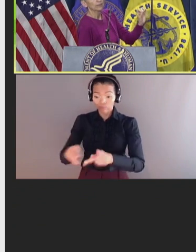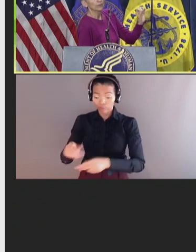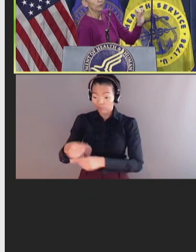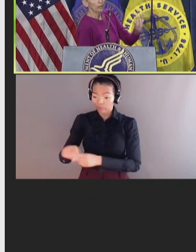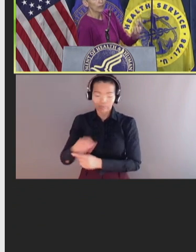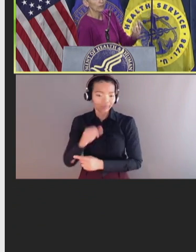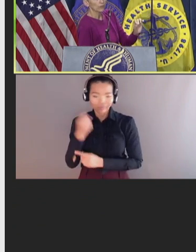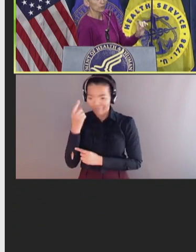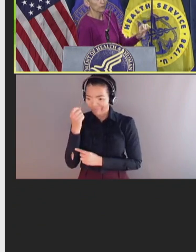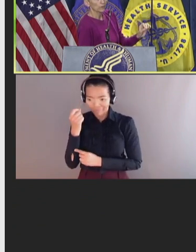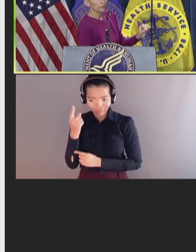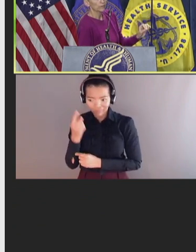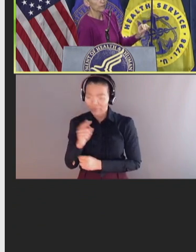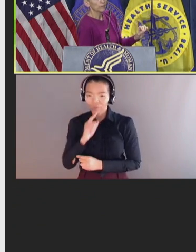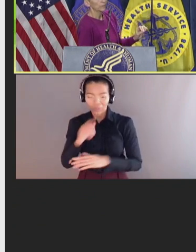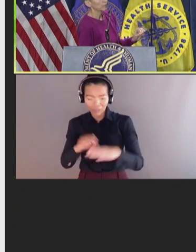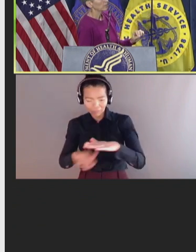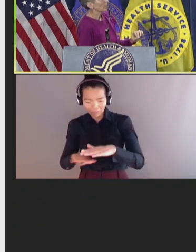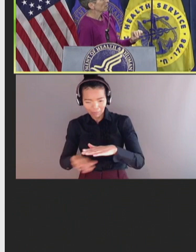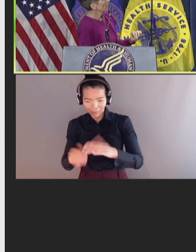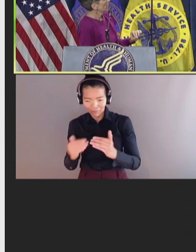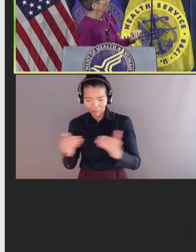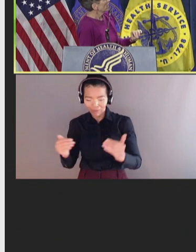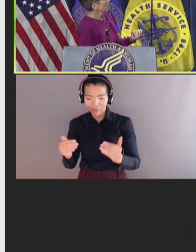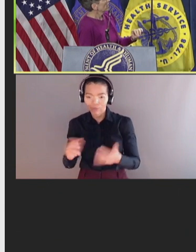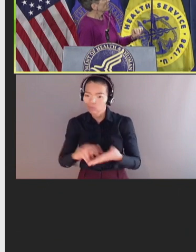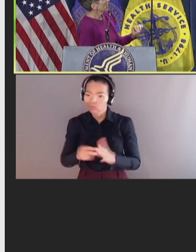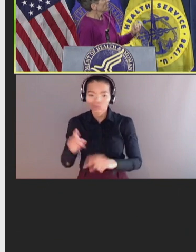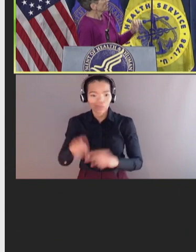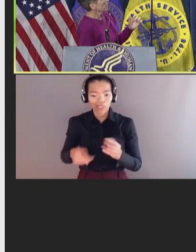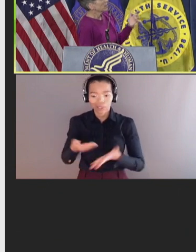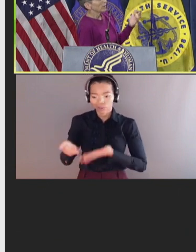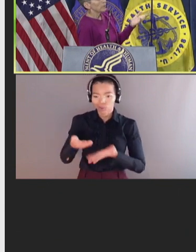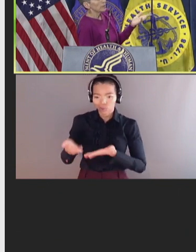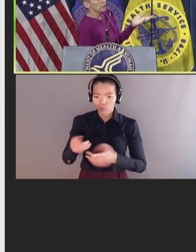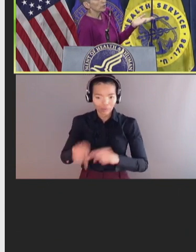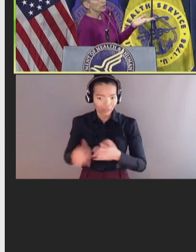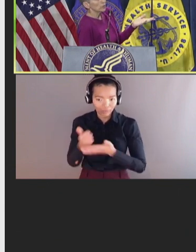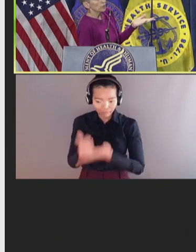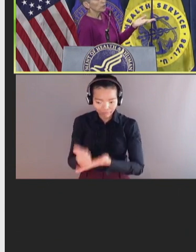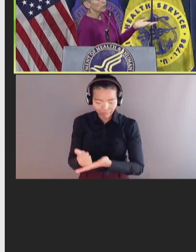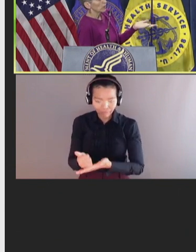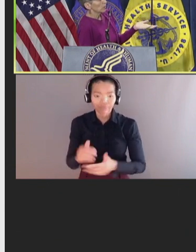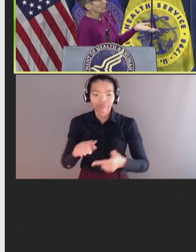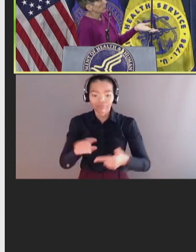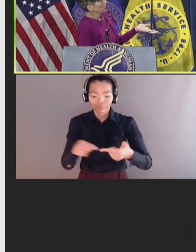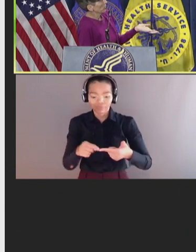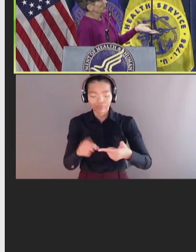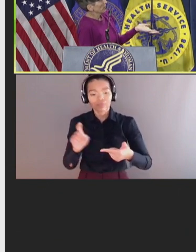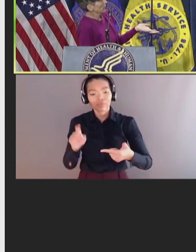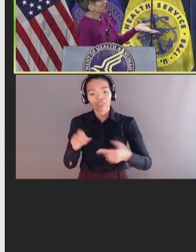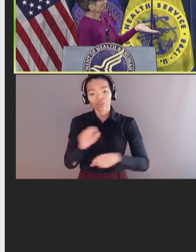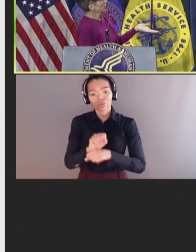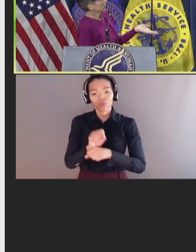you cannot serve them. That means you need to work closely with community-based partners that